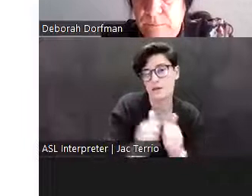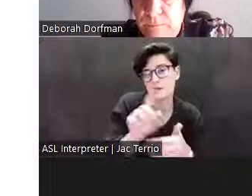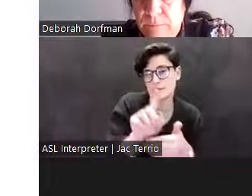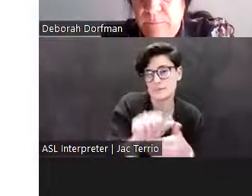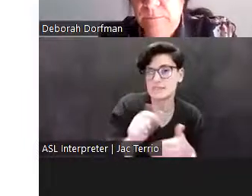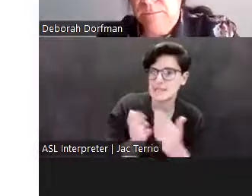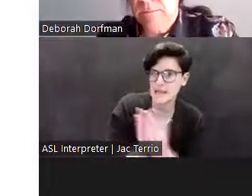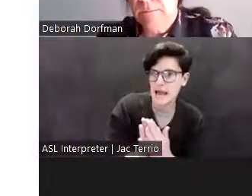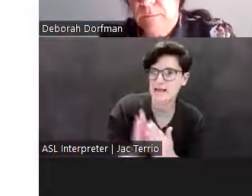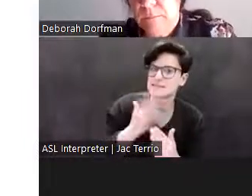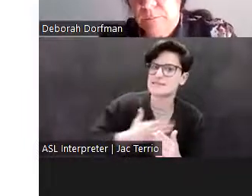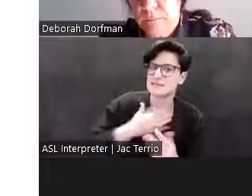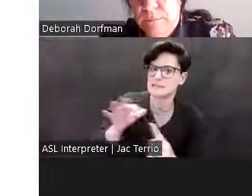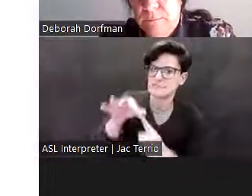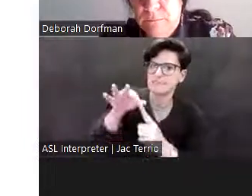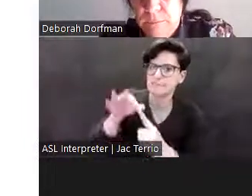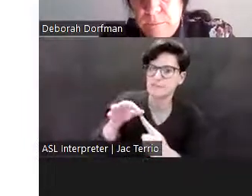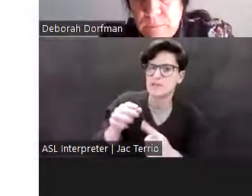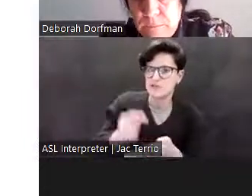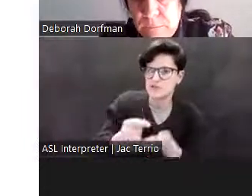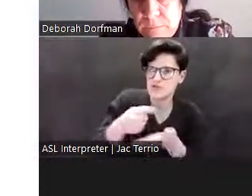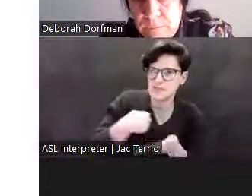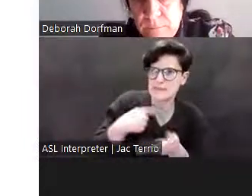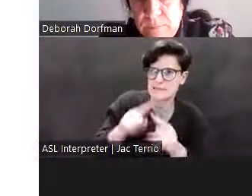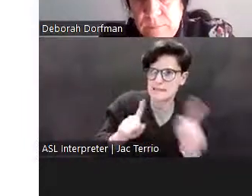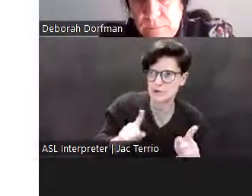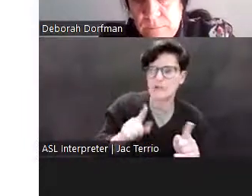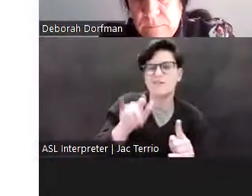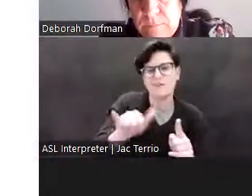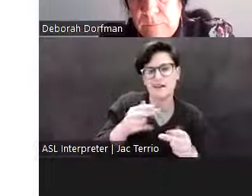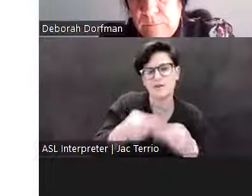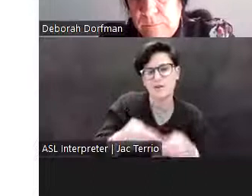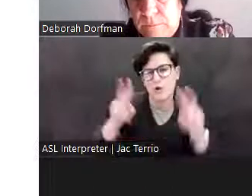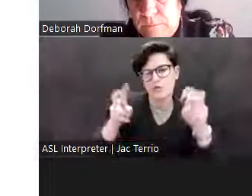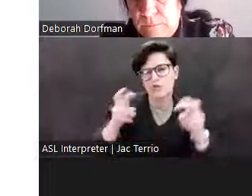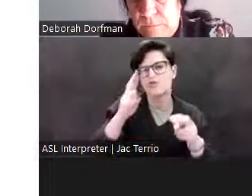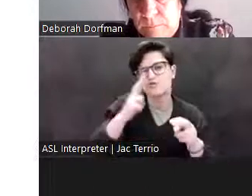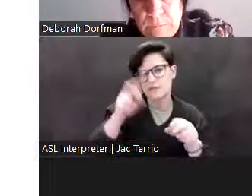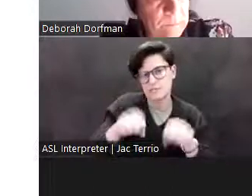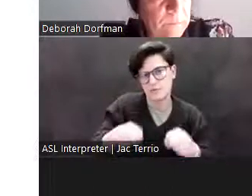15:12:59 It can also be discrimination. If an employer denies the those reasonable accommodations